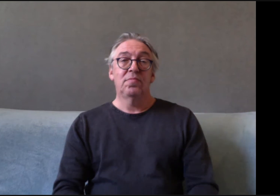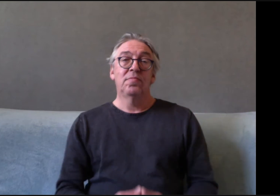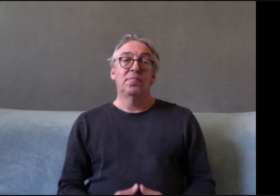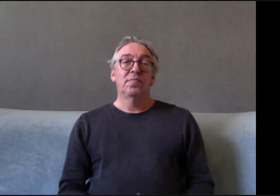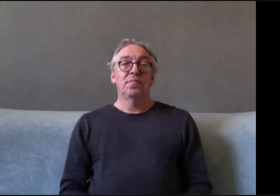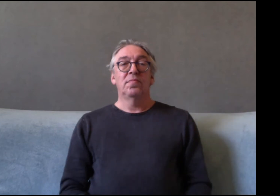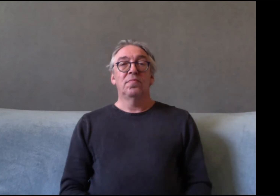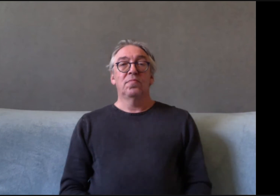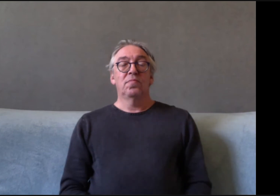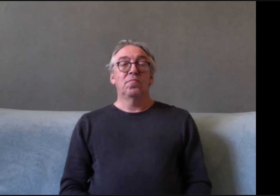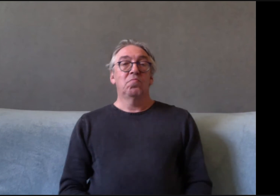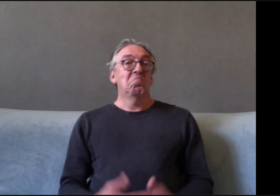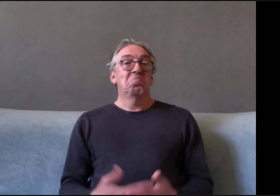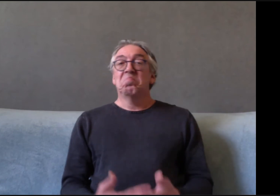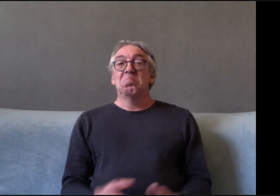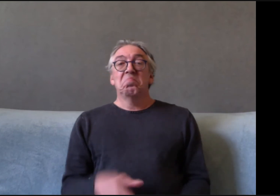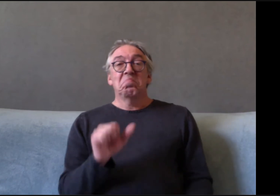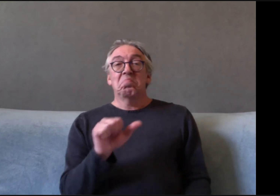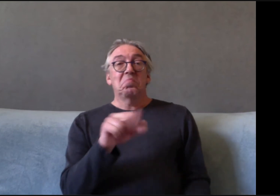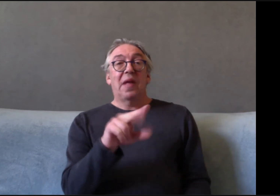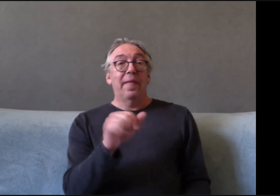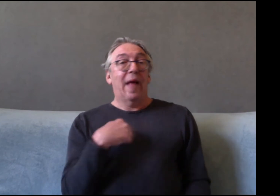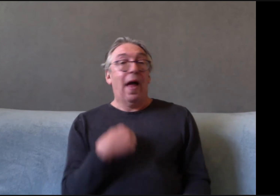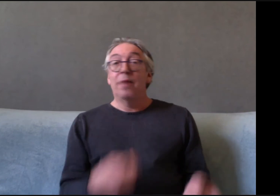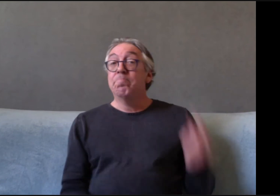Okay, Ana, we cannot hear you, you are still muted.